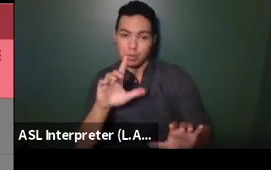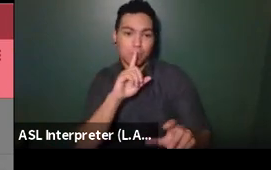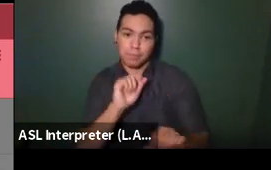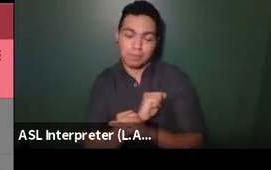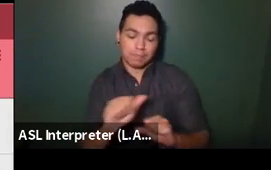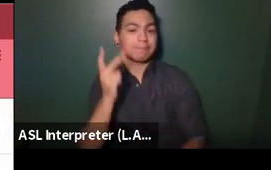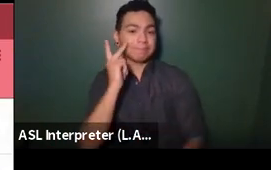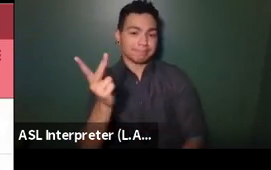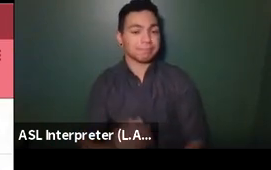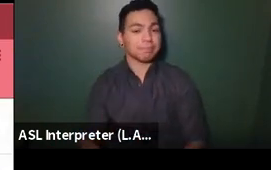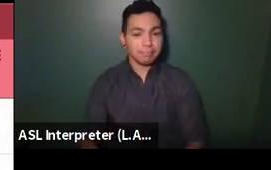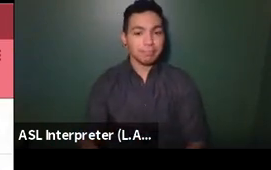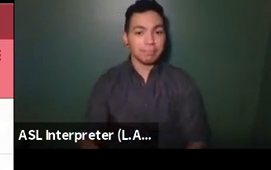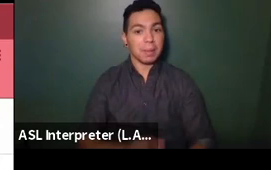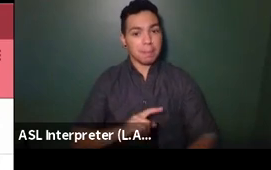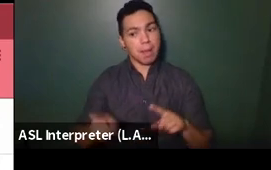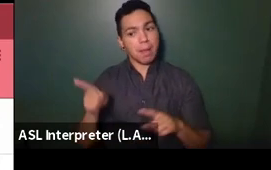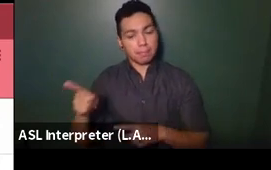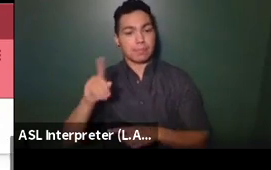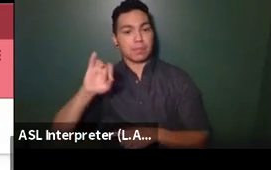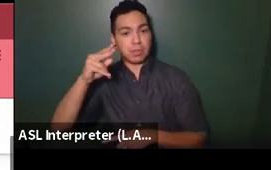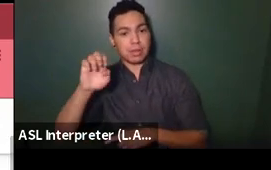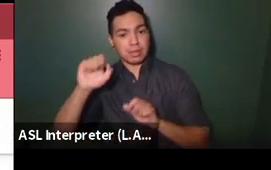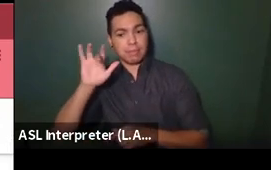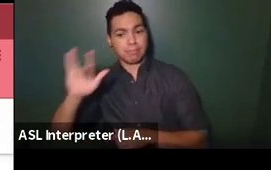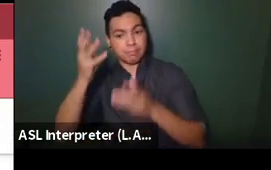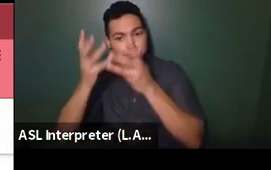Katherine Livick - ESD 112: Going to market ii as done. Katherine Livick - ESD 112: She can go back to Google Classroom.